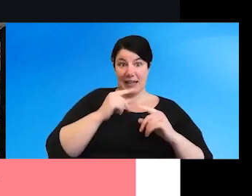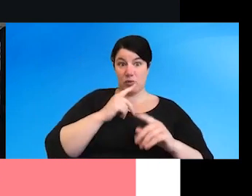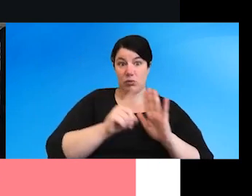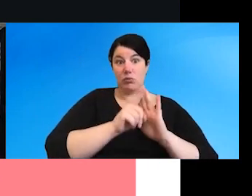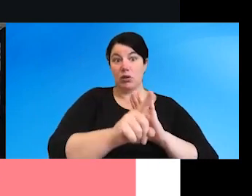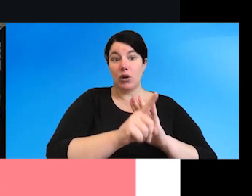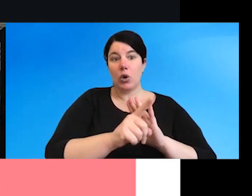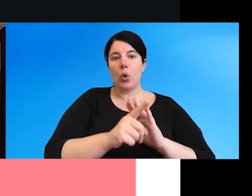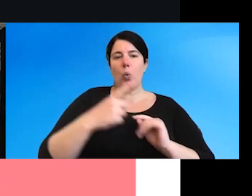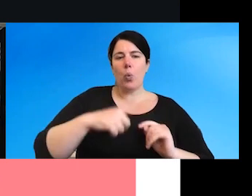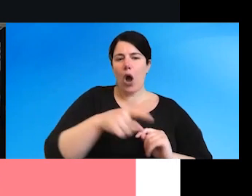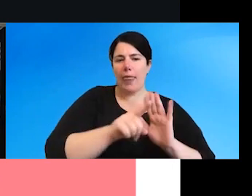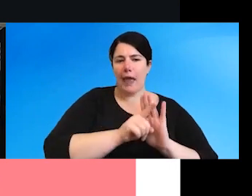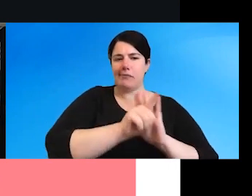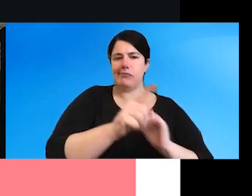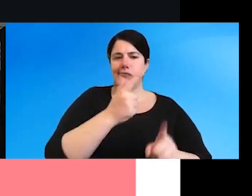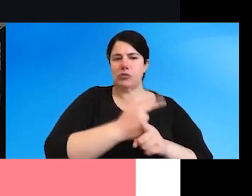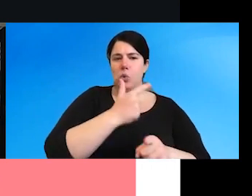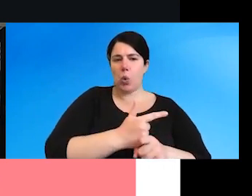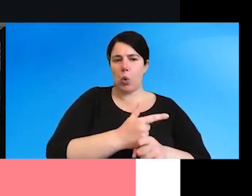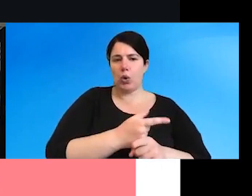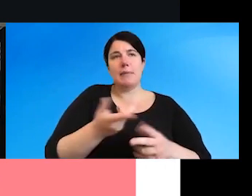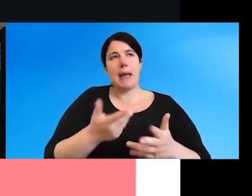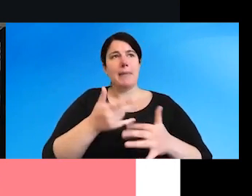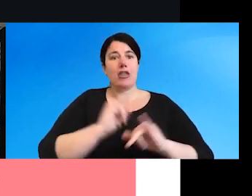So you need to think, if the crisis is of the nature that your normal